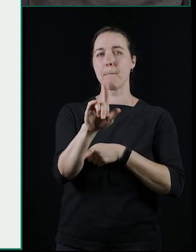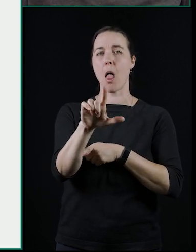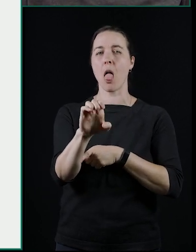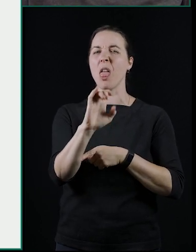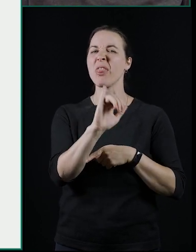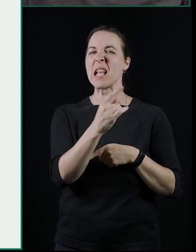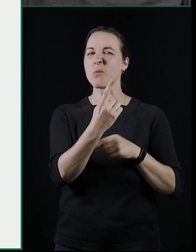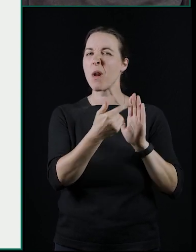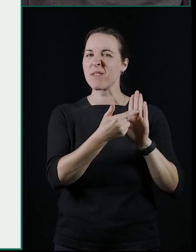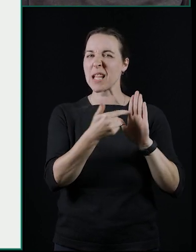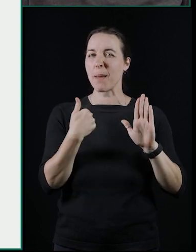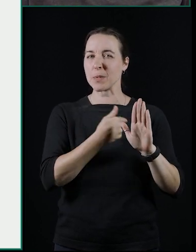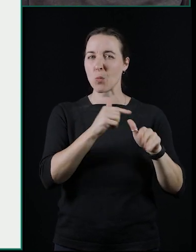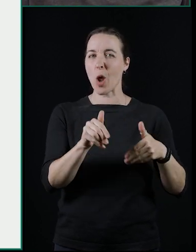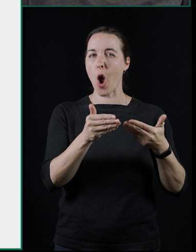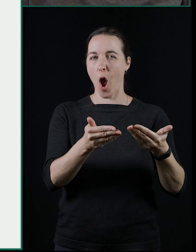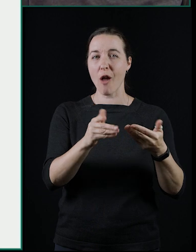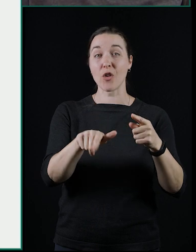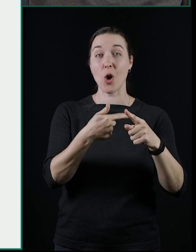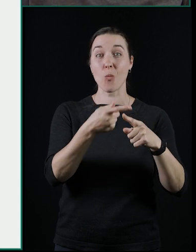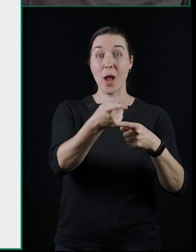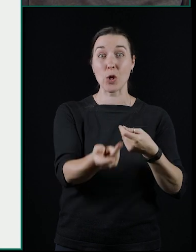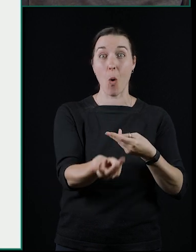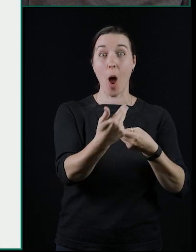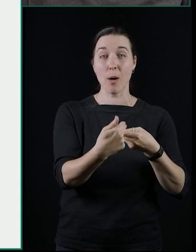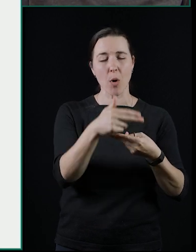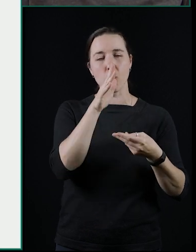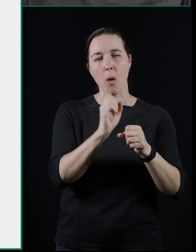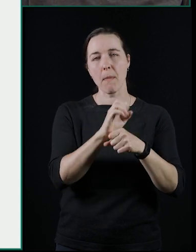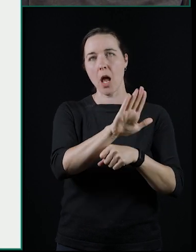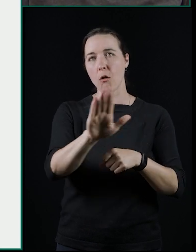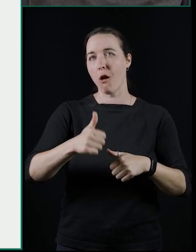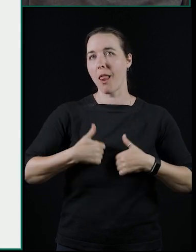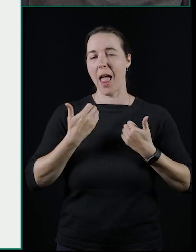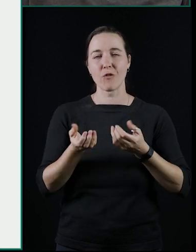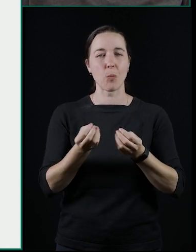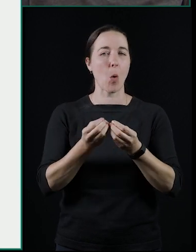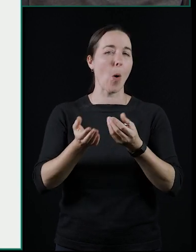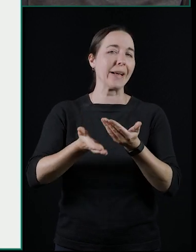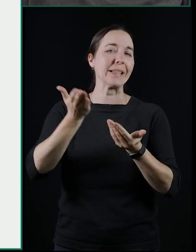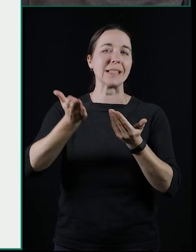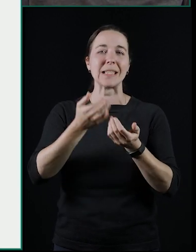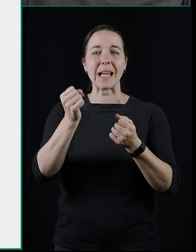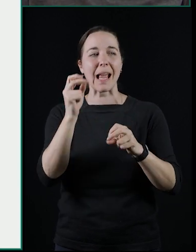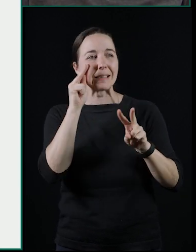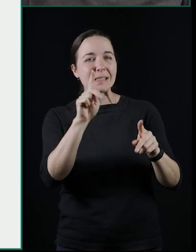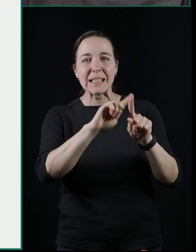When you are onboard, this will make your life easier to look at all the Party features, how we implemented